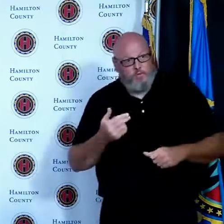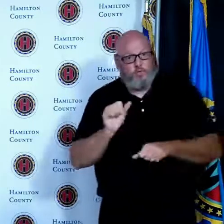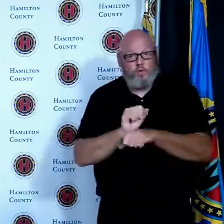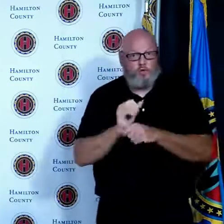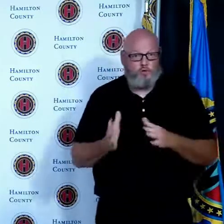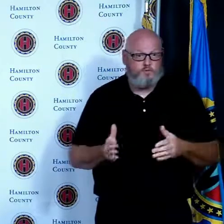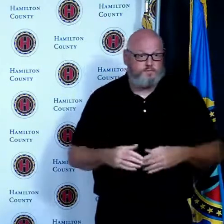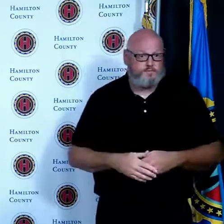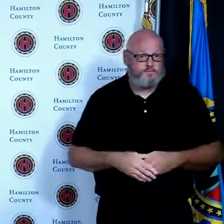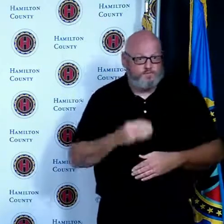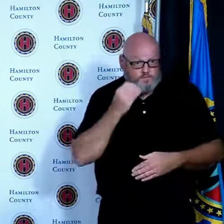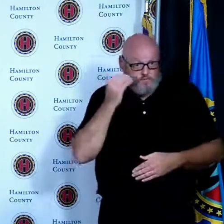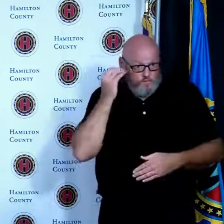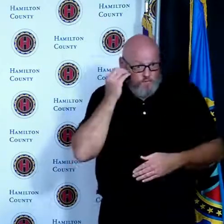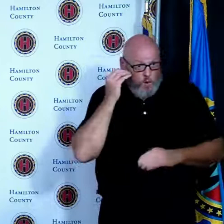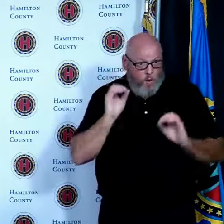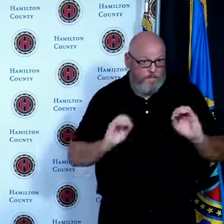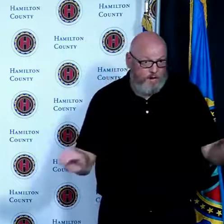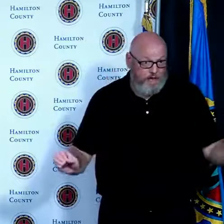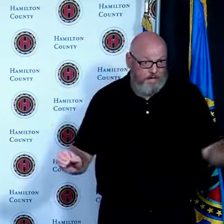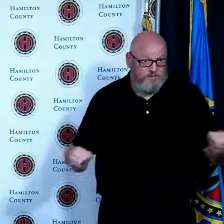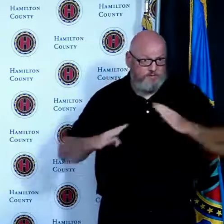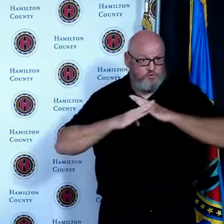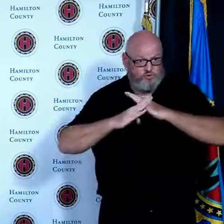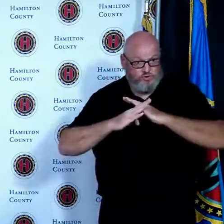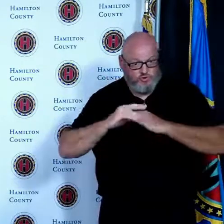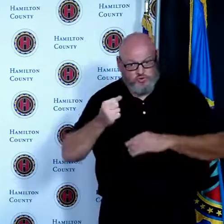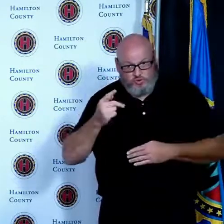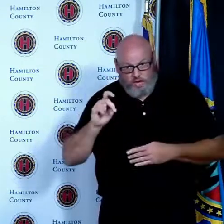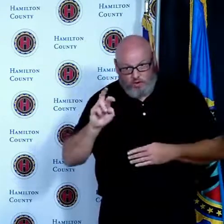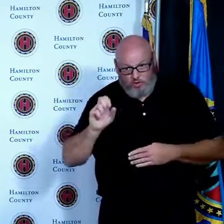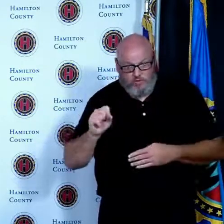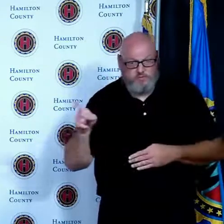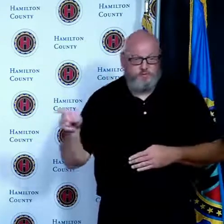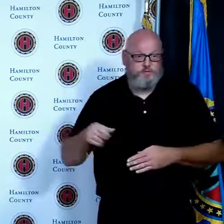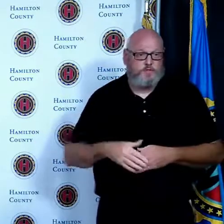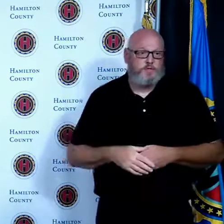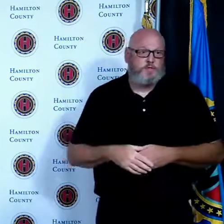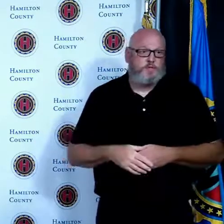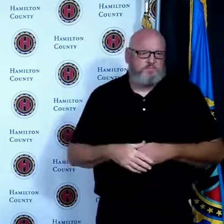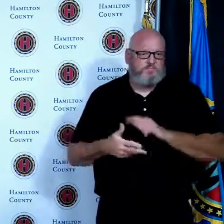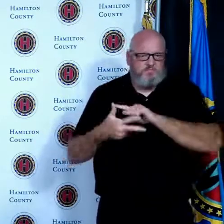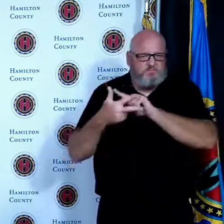living or things like that could also all be considered okay